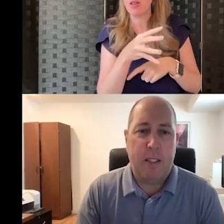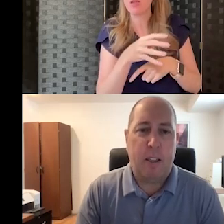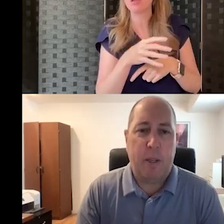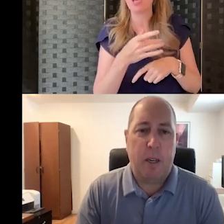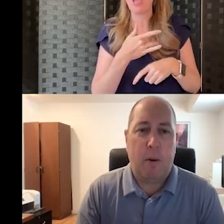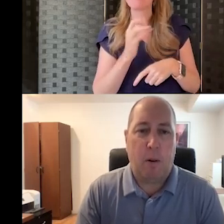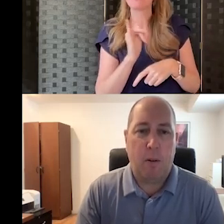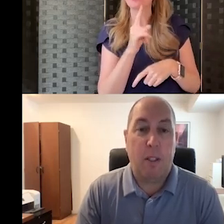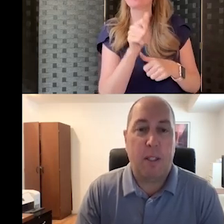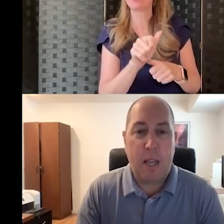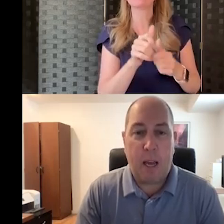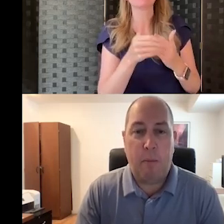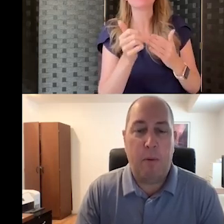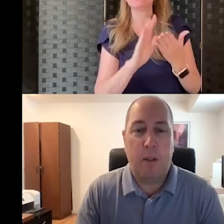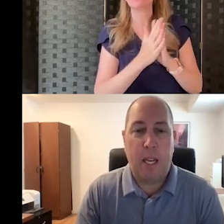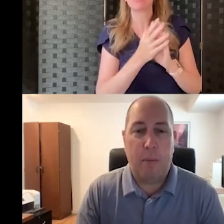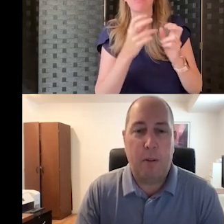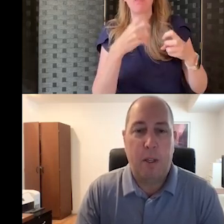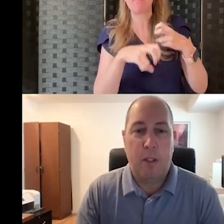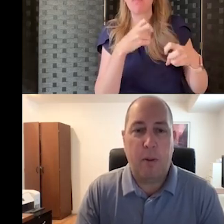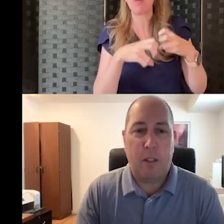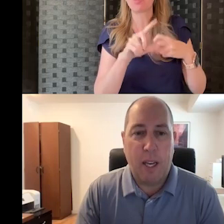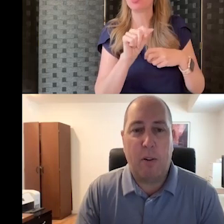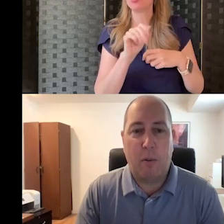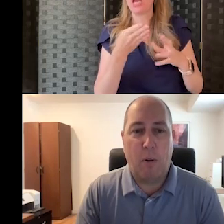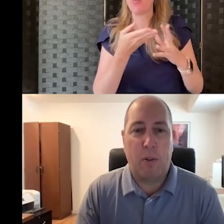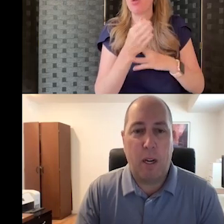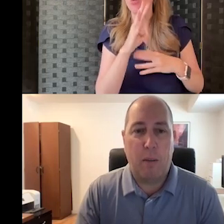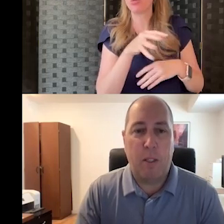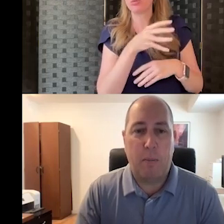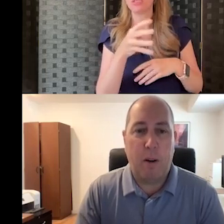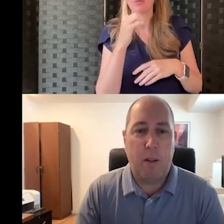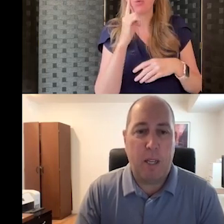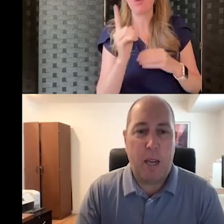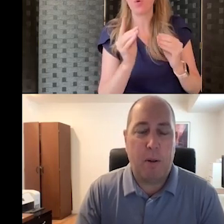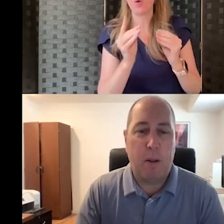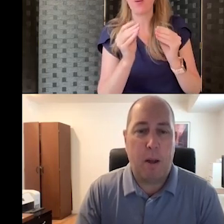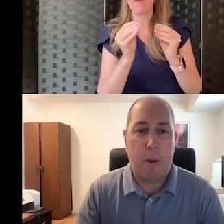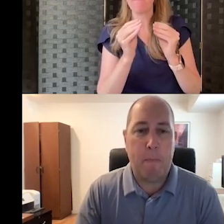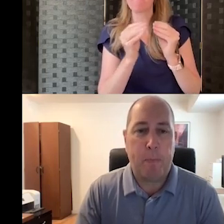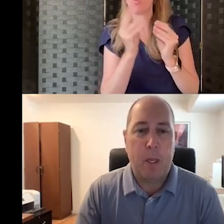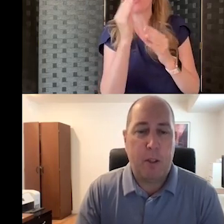easily become a hurdle to tab through the table to reach later rows or elements beyond the table. Do